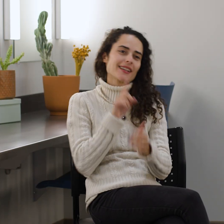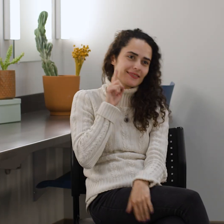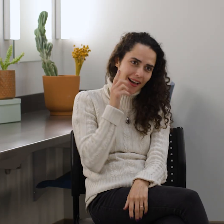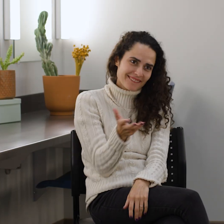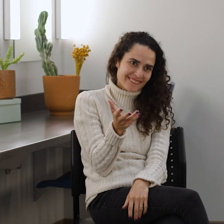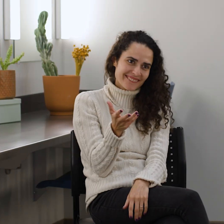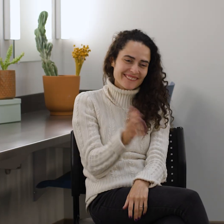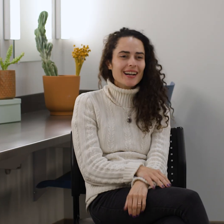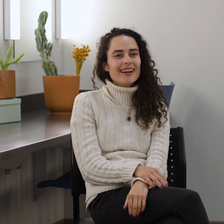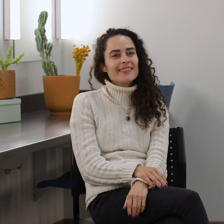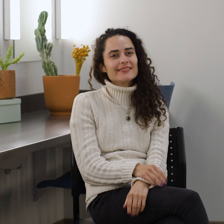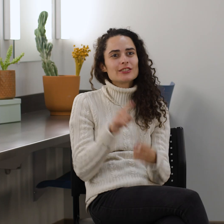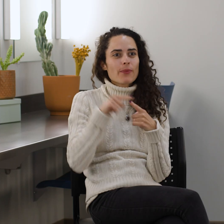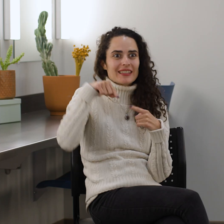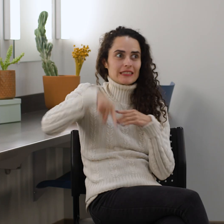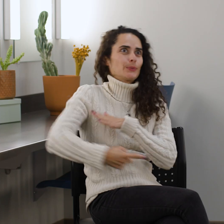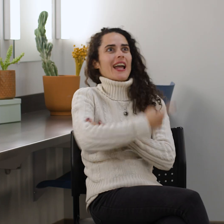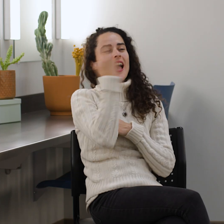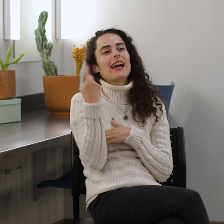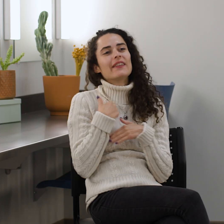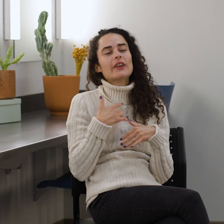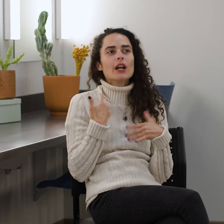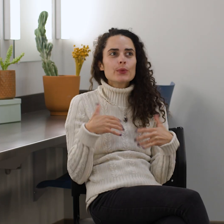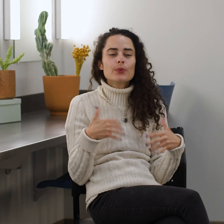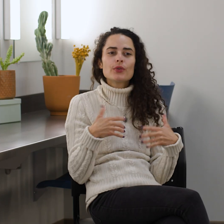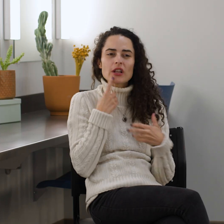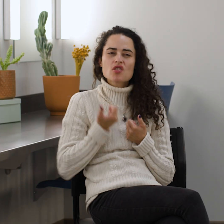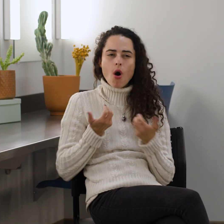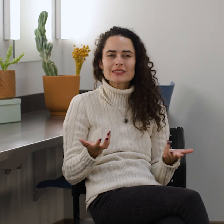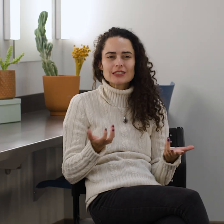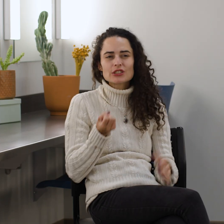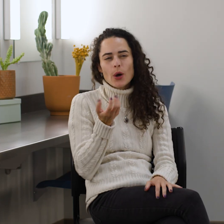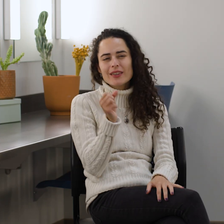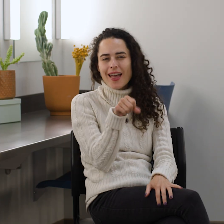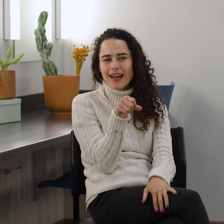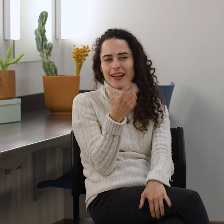But, again, I was the only Deaf one. To this day it's been exhausting.